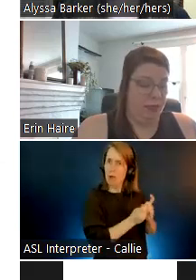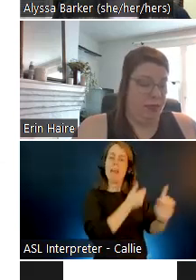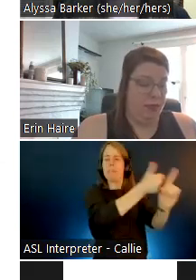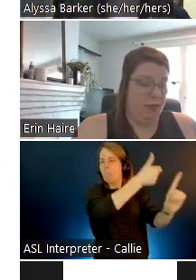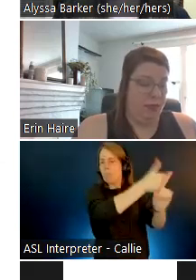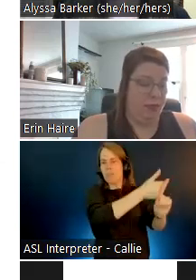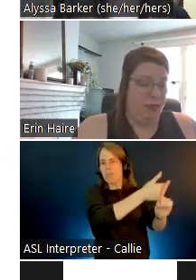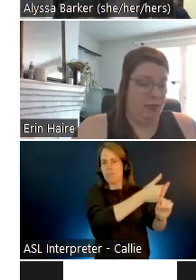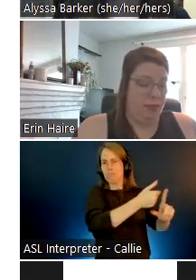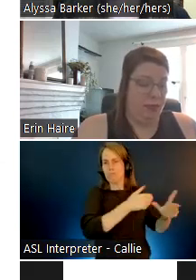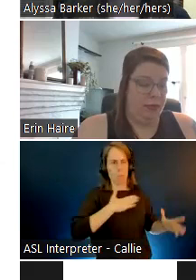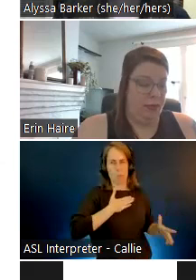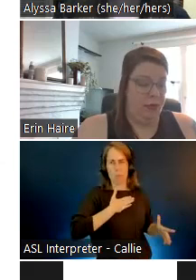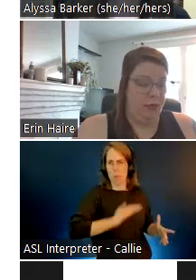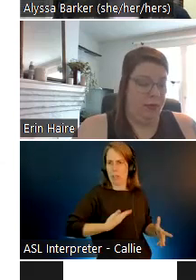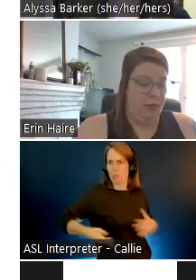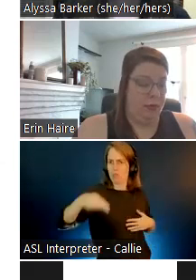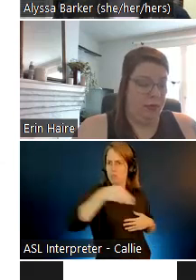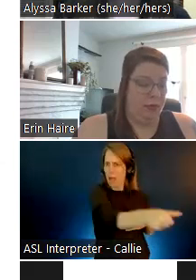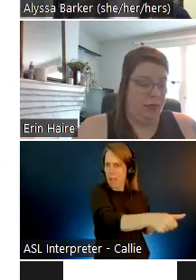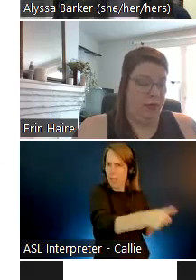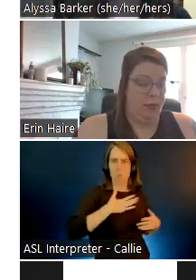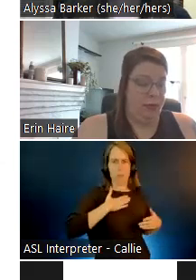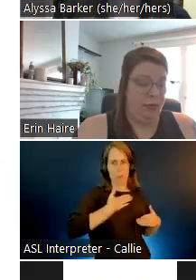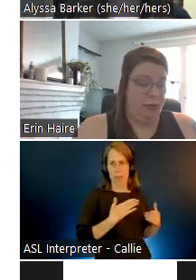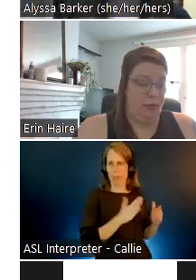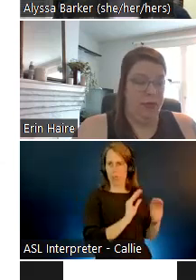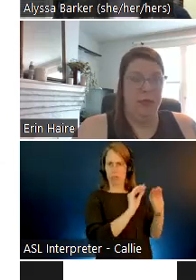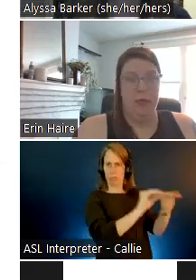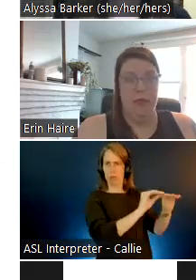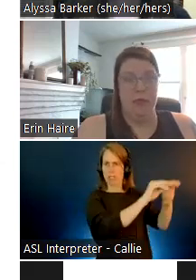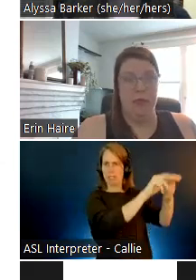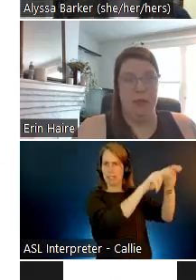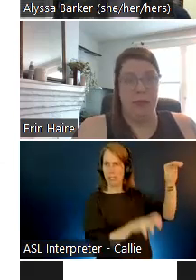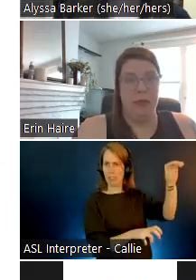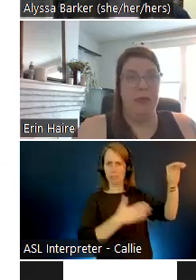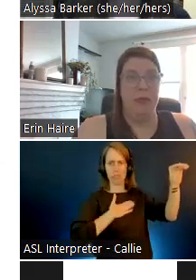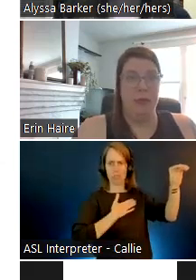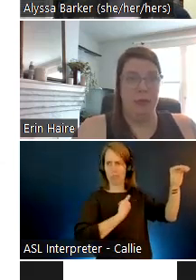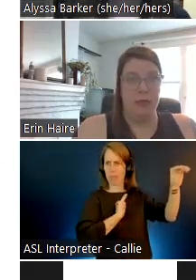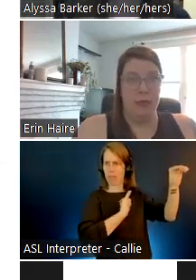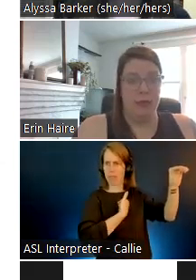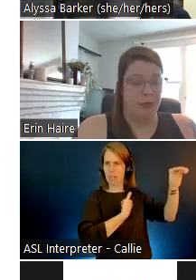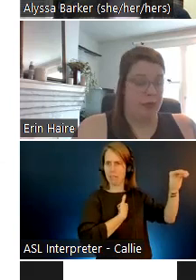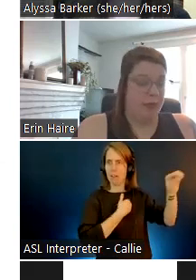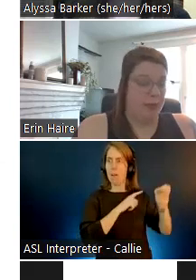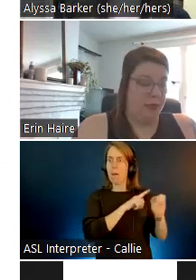could put it in and they knew what they wanted but they were fighting an accommodation um battle with